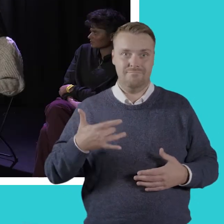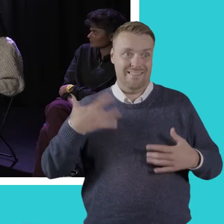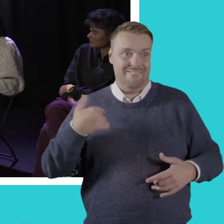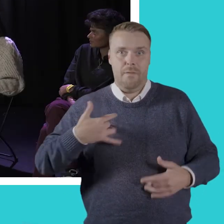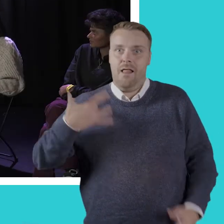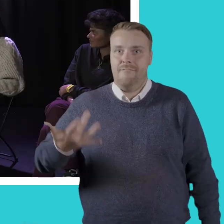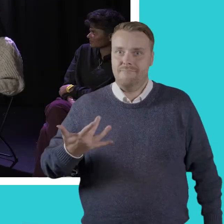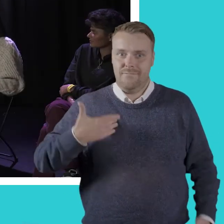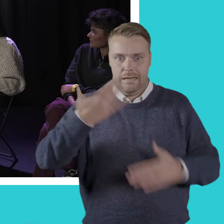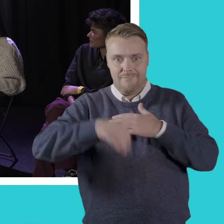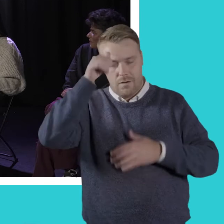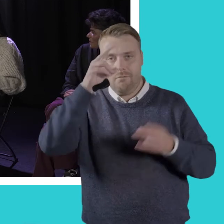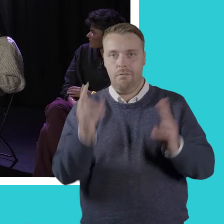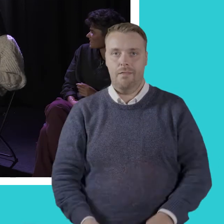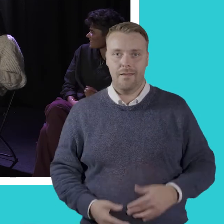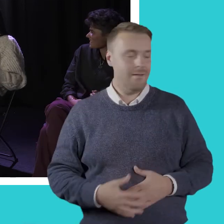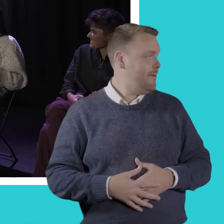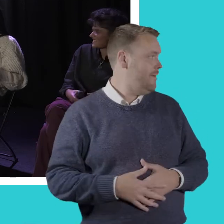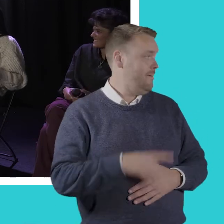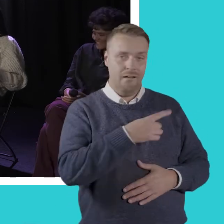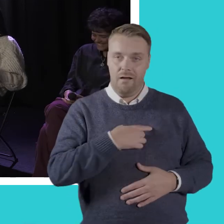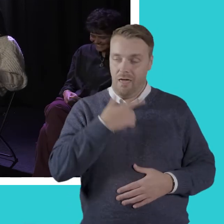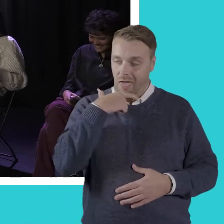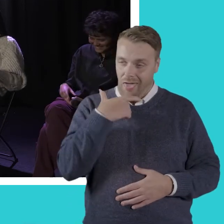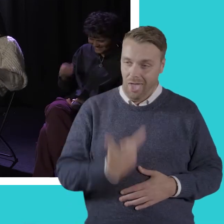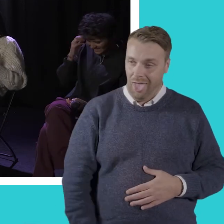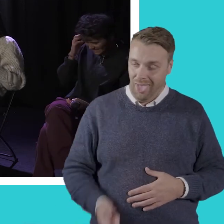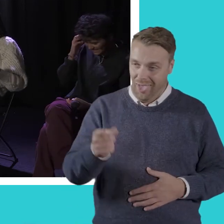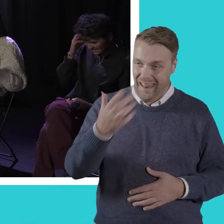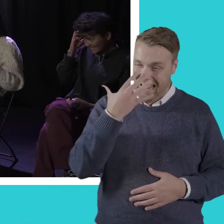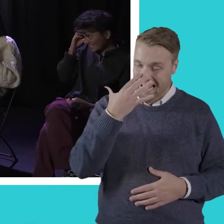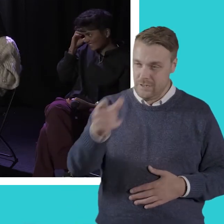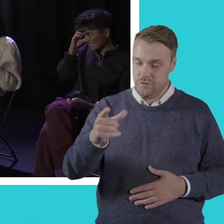I'm just astounded you're so much more advanced than I ever was at your age like. I don't know